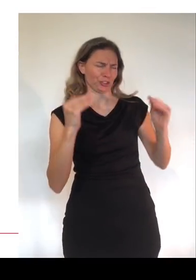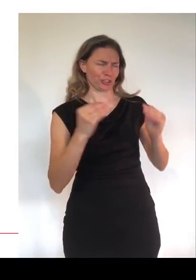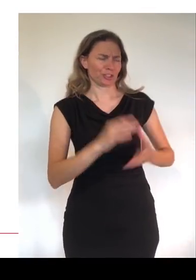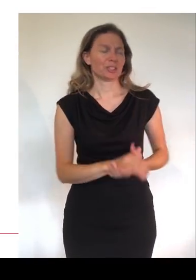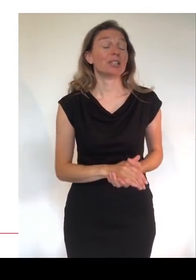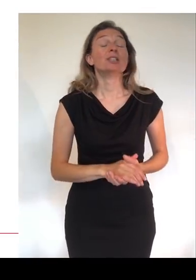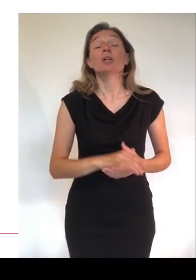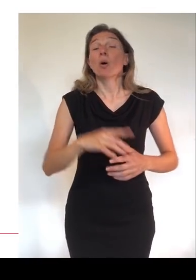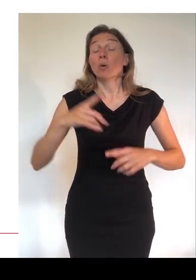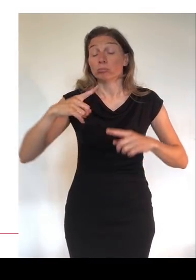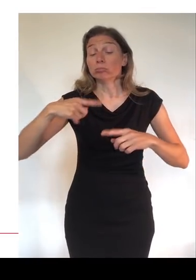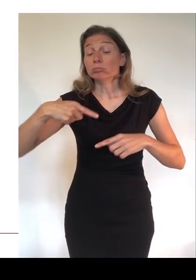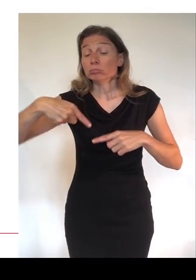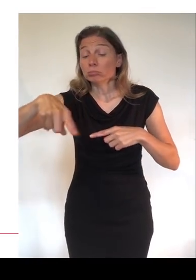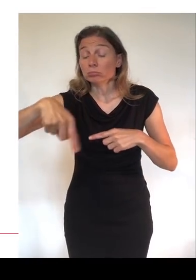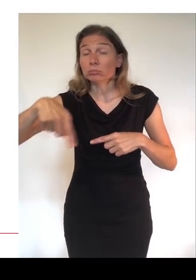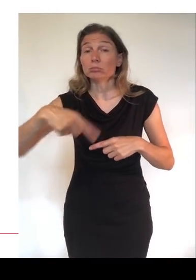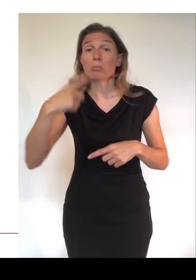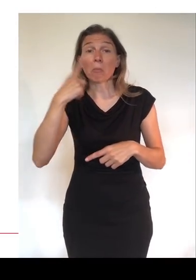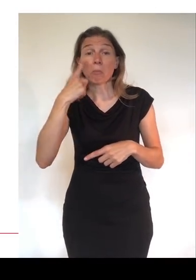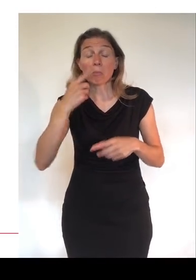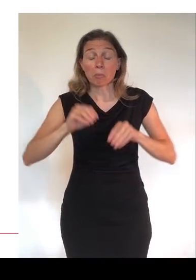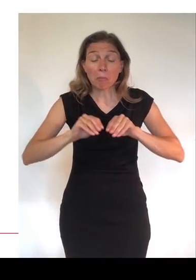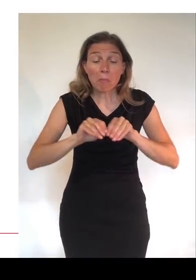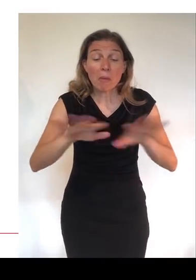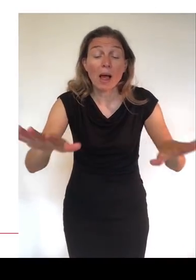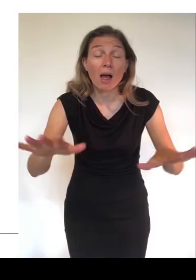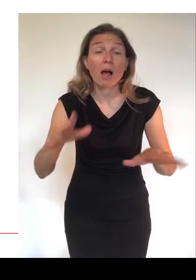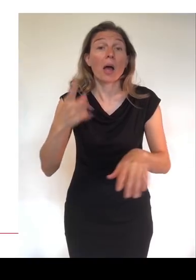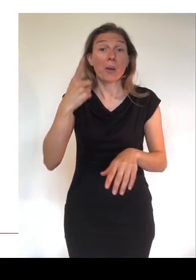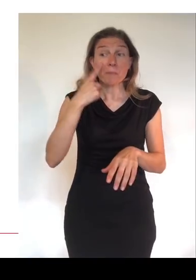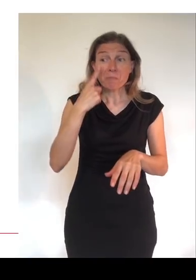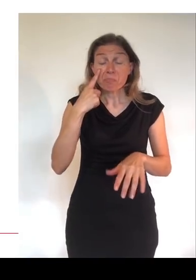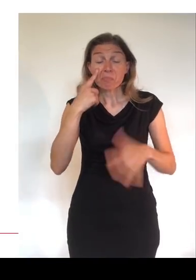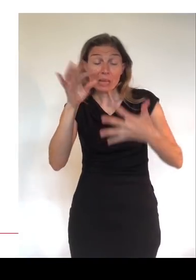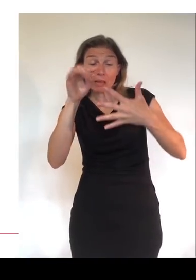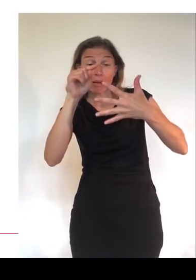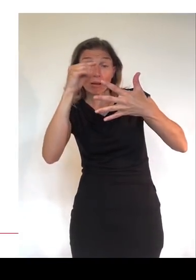to some new insights where certain items might become more or less relevant or